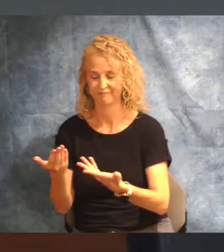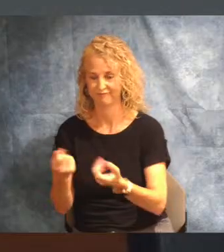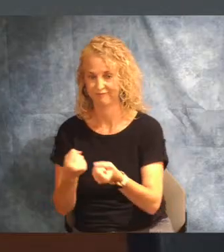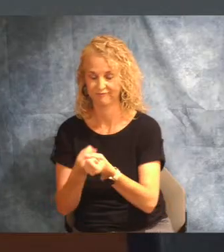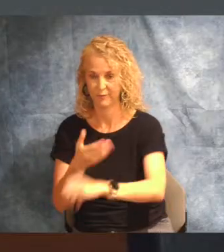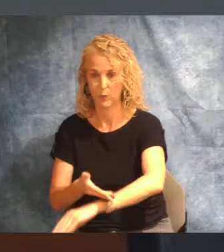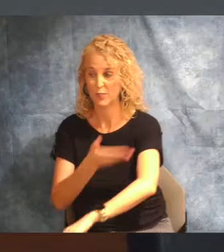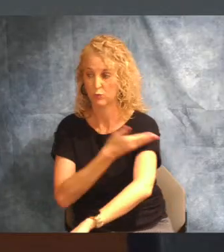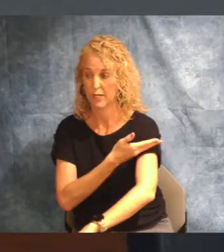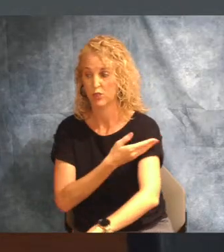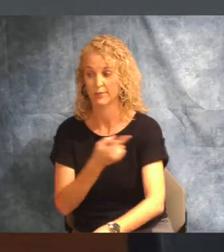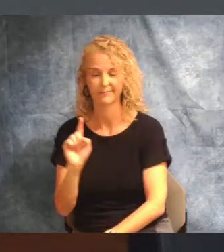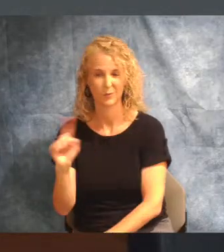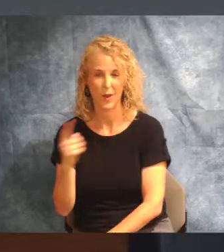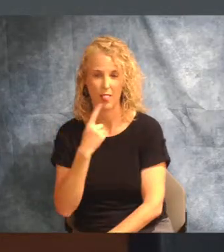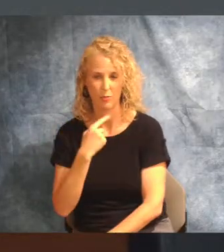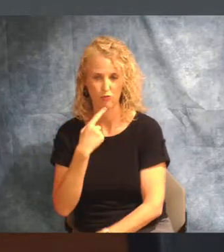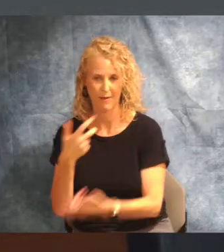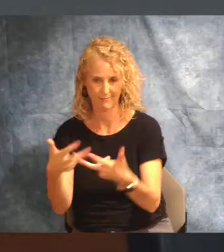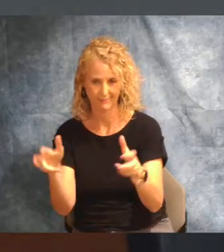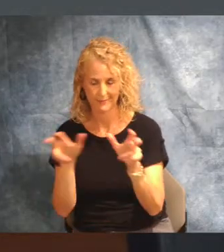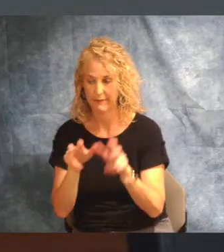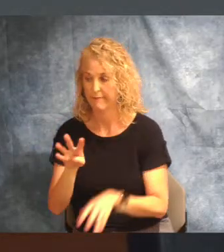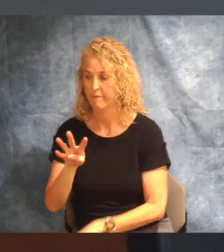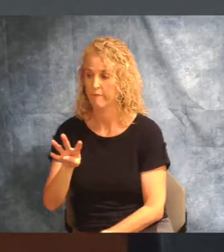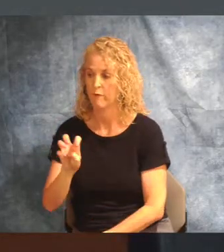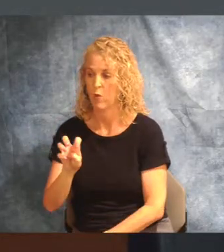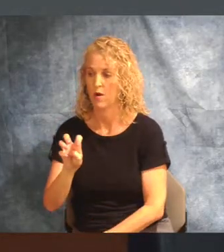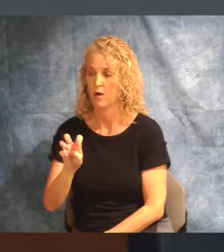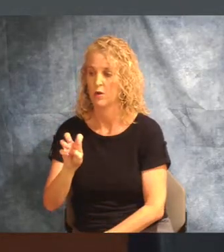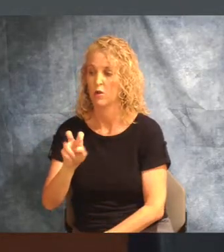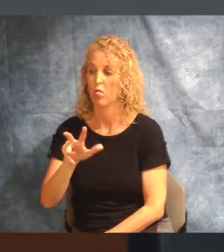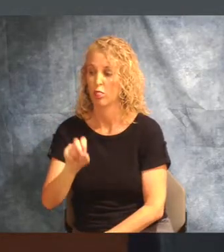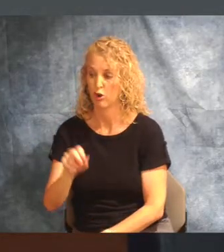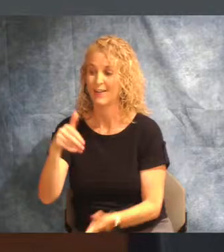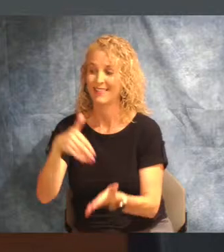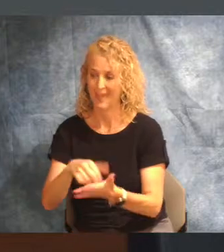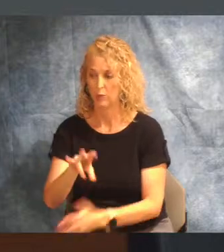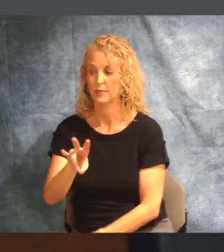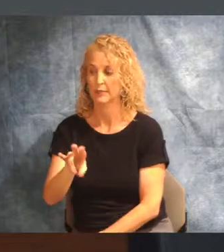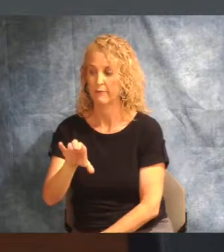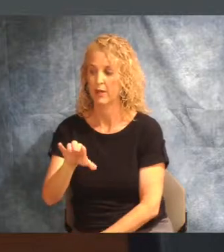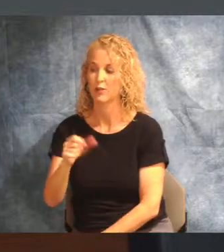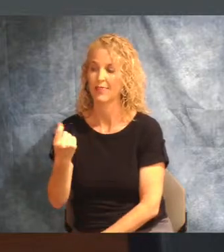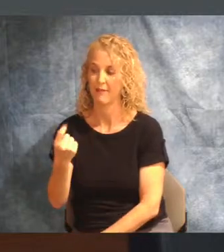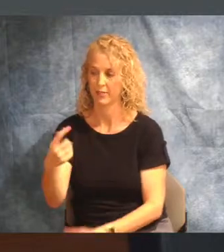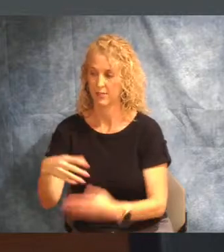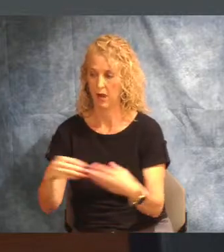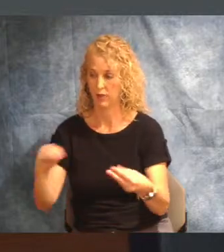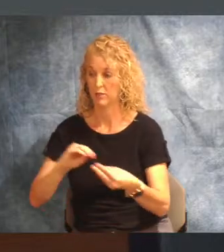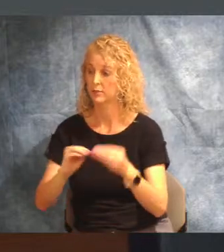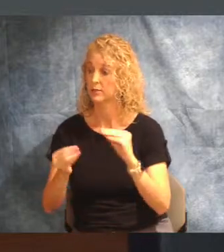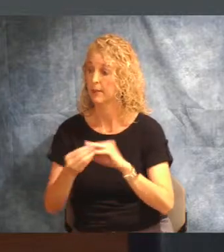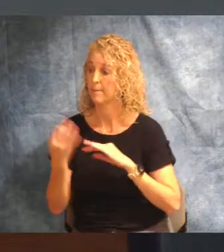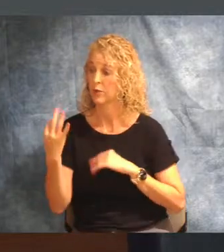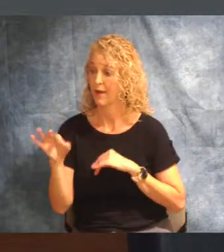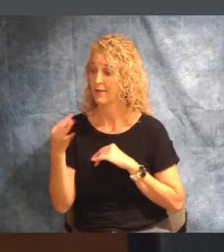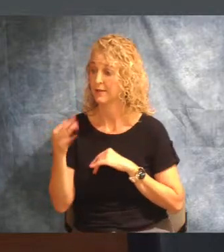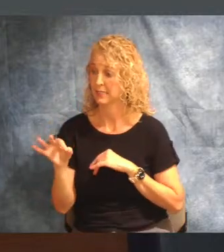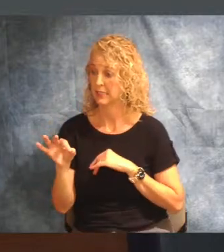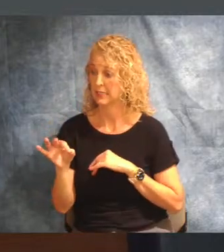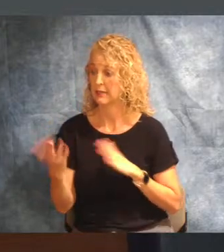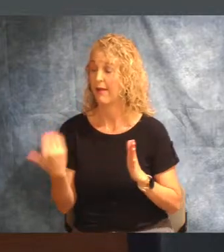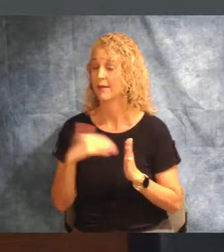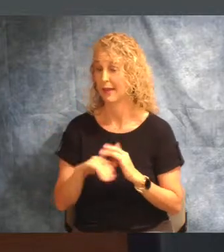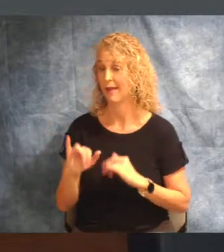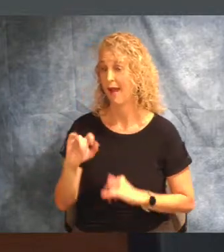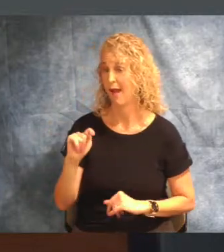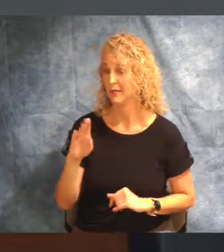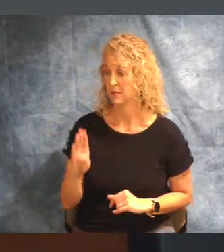at Great American Ballpark for $430,711. Item number 19 is the authorization of an